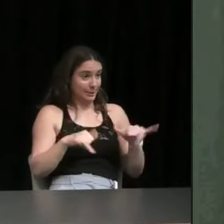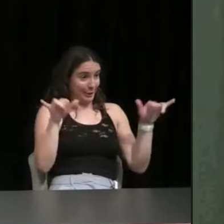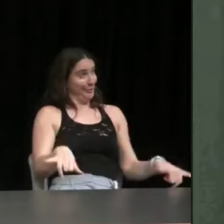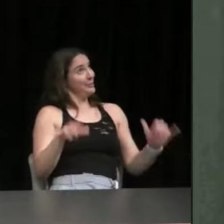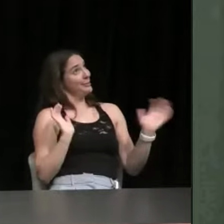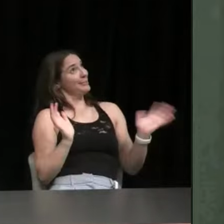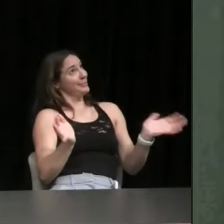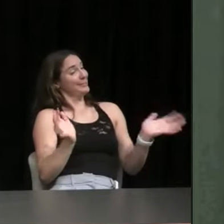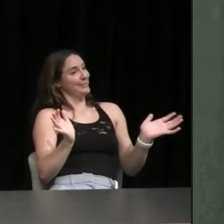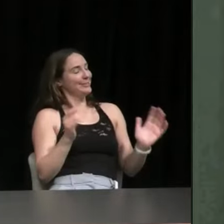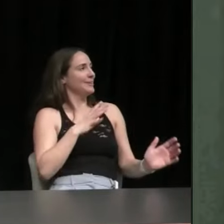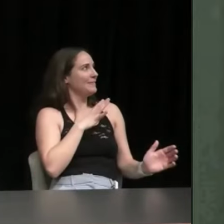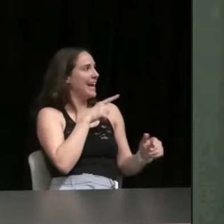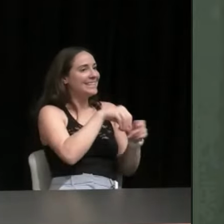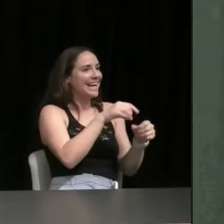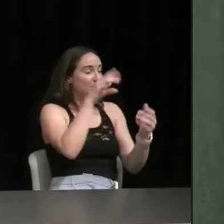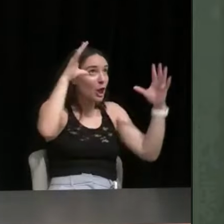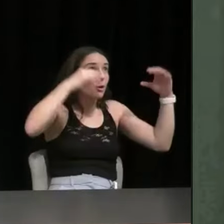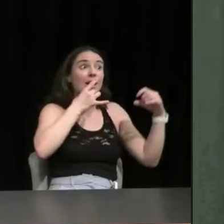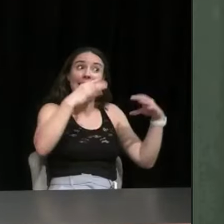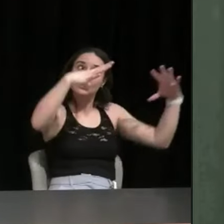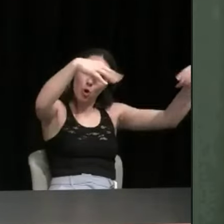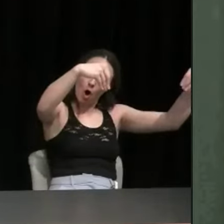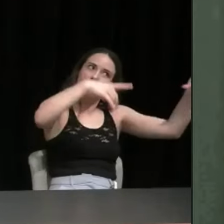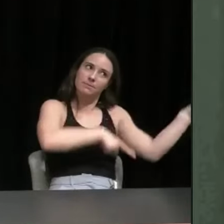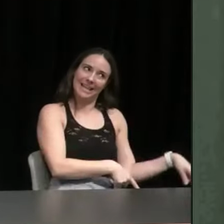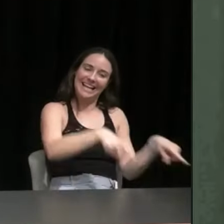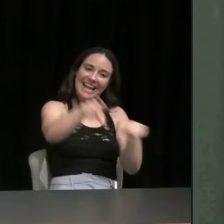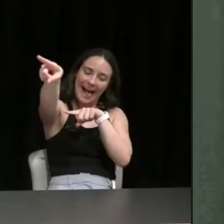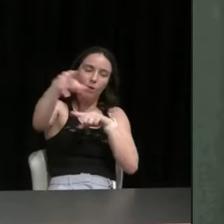to kick us out because we would still be standing there talking and talking they would try to turn